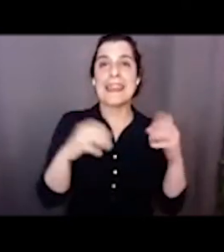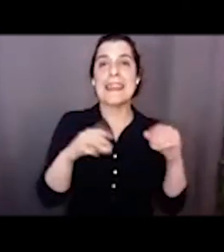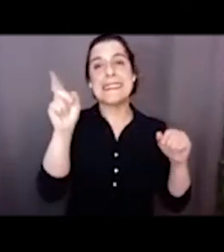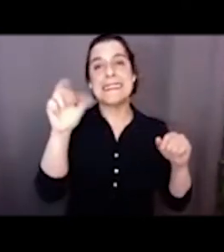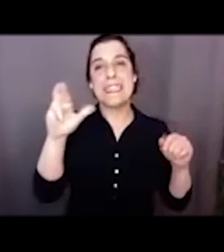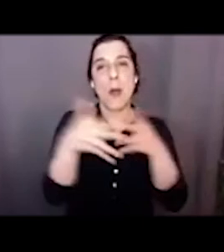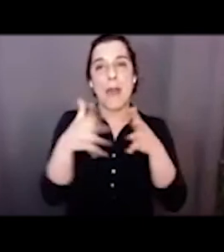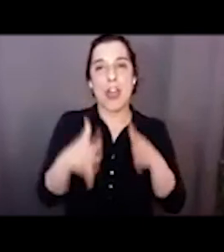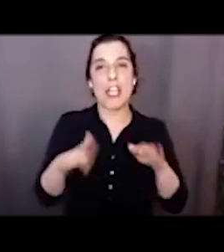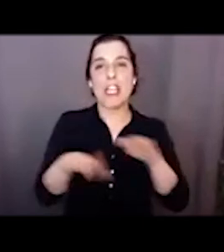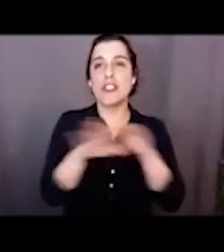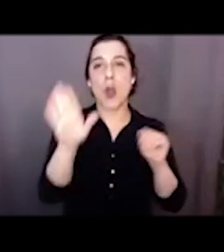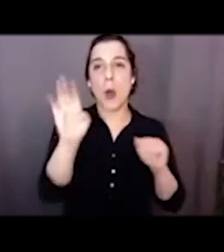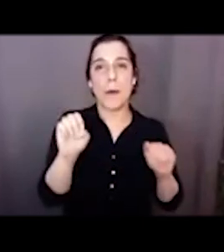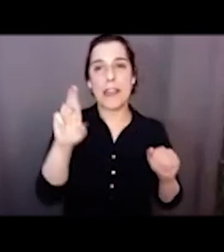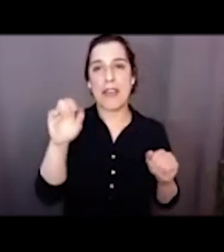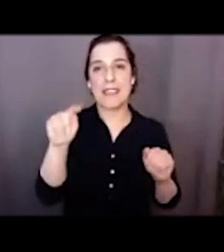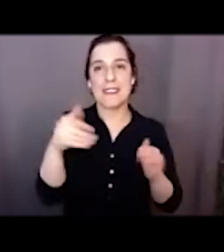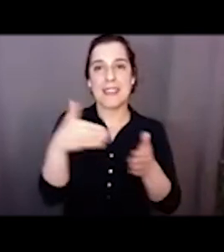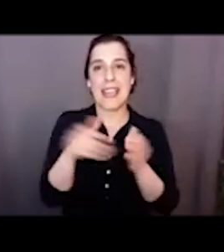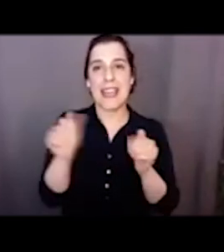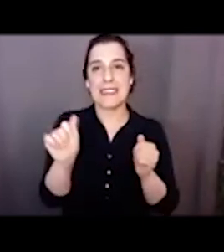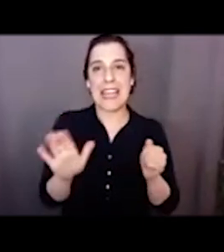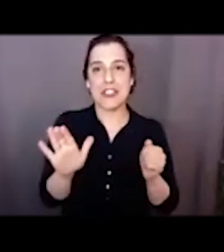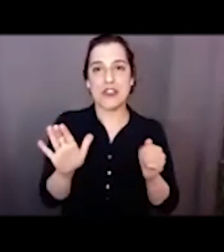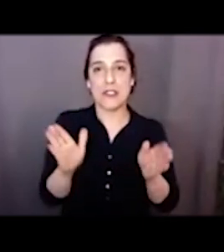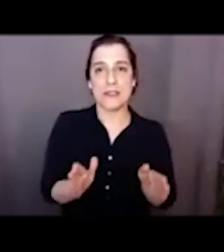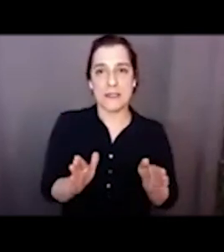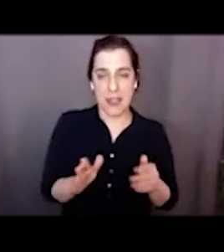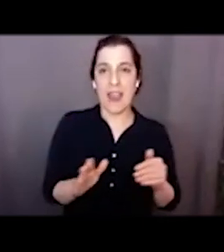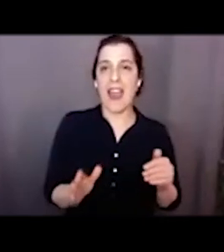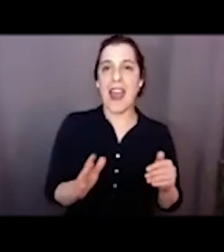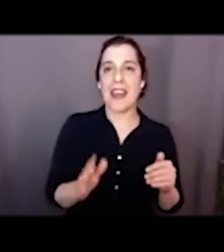And then that's this cartoon figure that is kind of like a blank face. This is my aunt